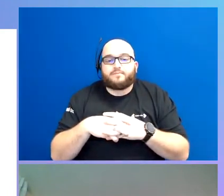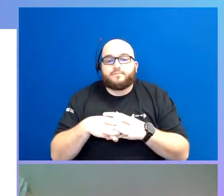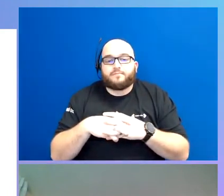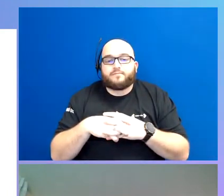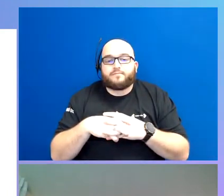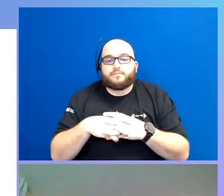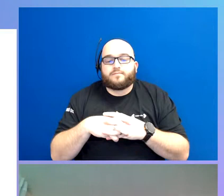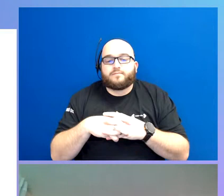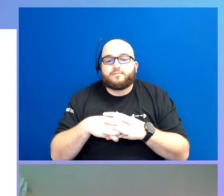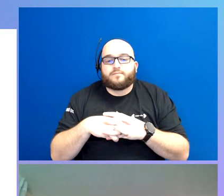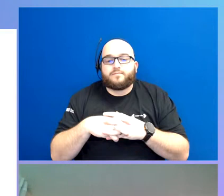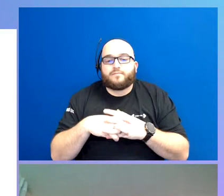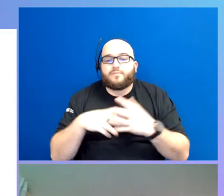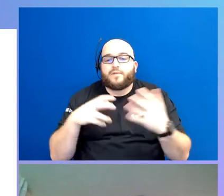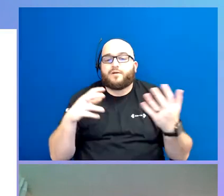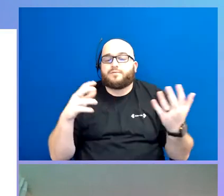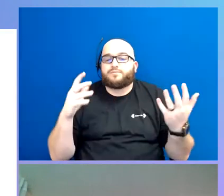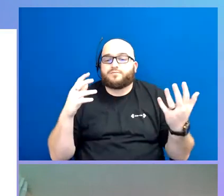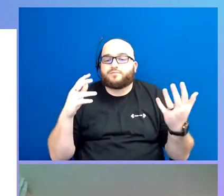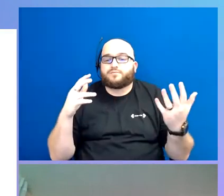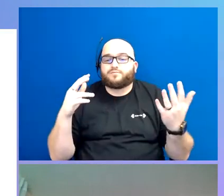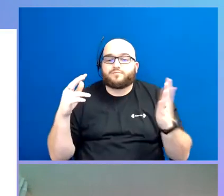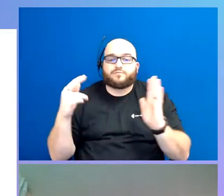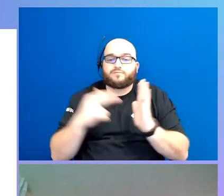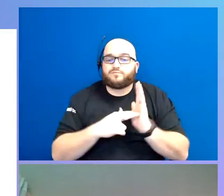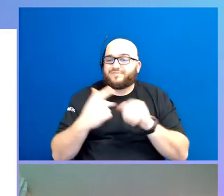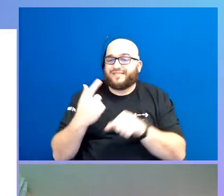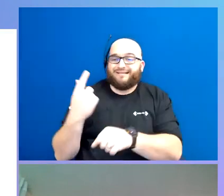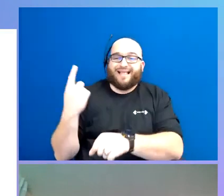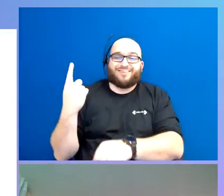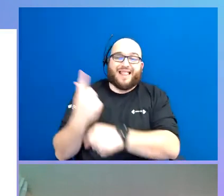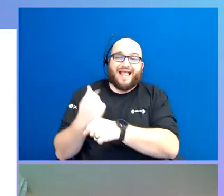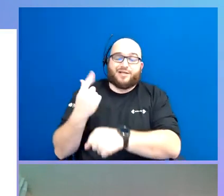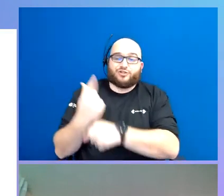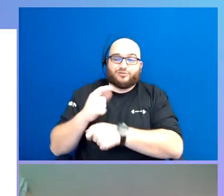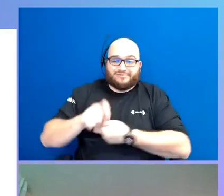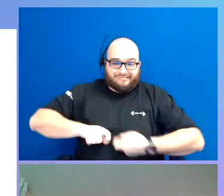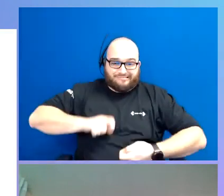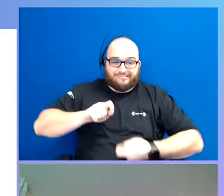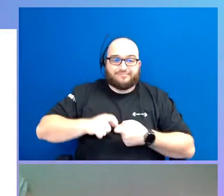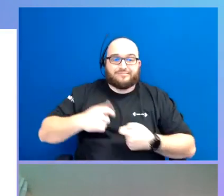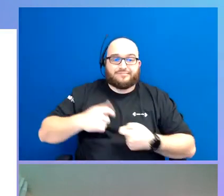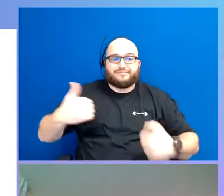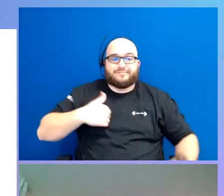back all the way to last Jan